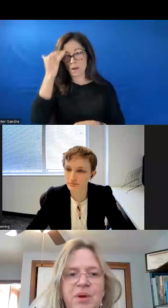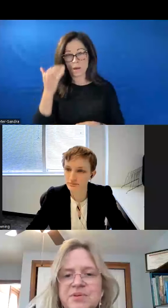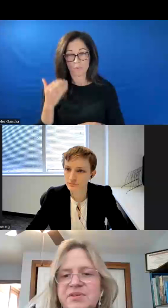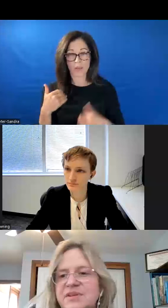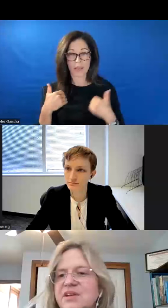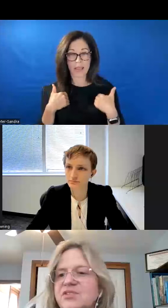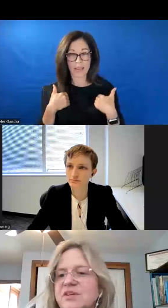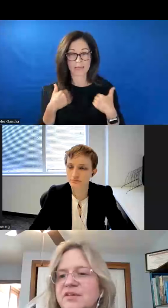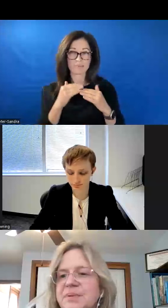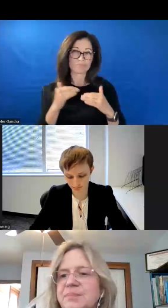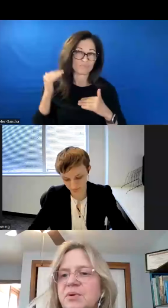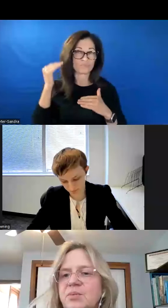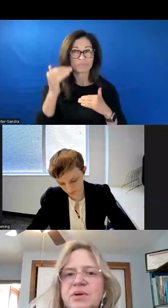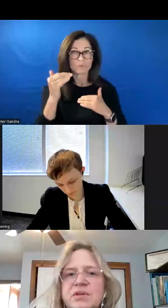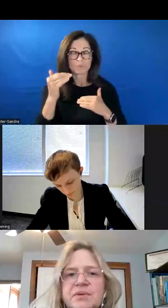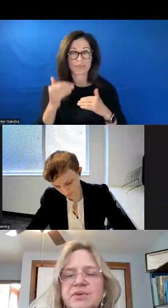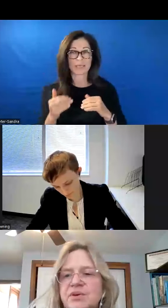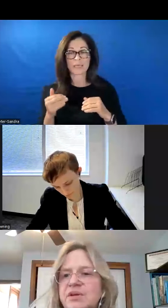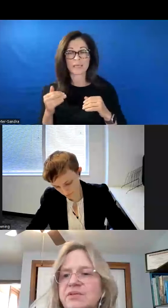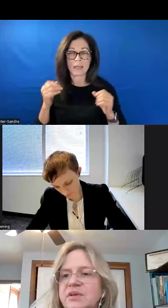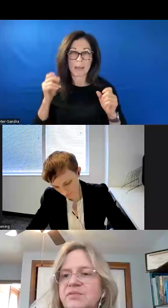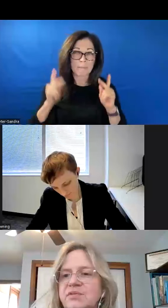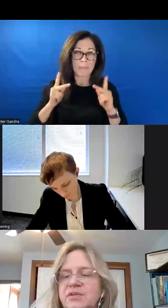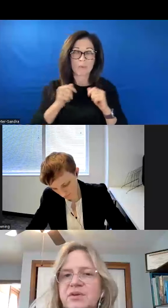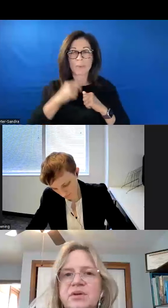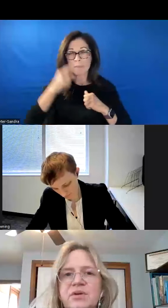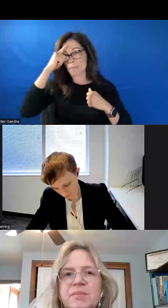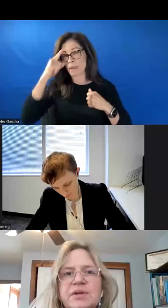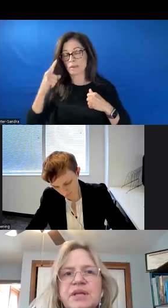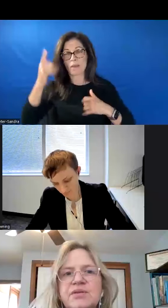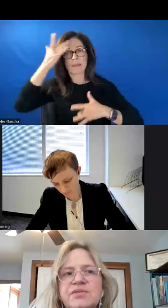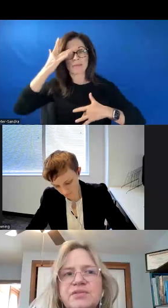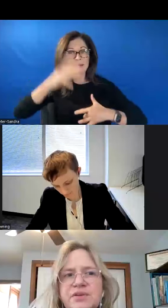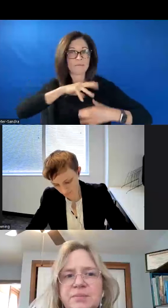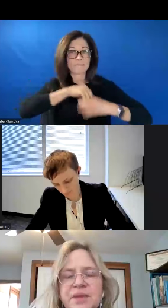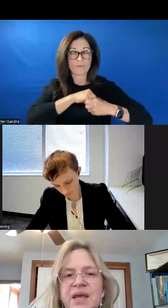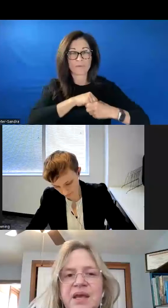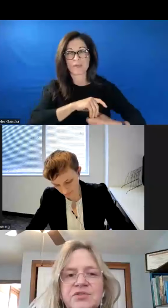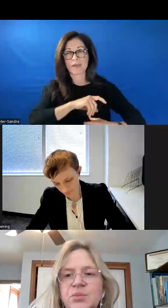REPRESENTATION OF PEOPLE WITH MENTAL ILLNESS INVOLVED IN THE CRIMINAL LEGAL SYSTEM SO